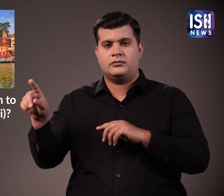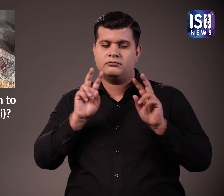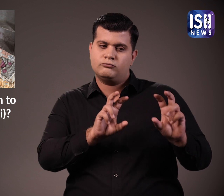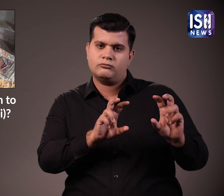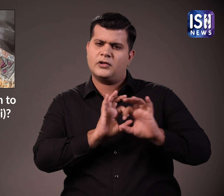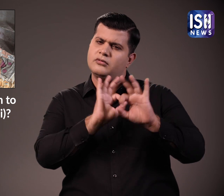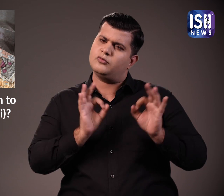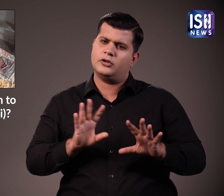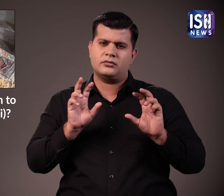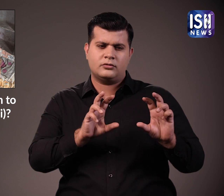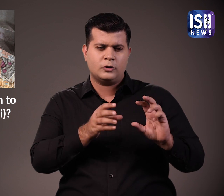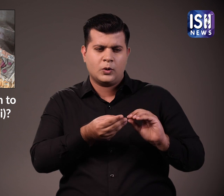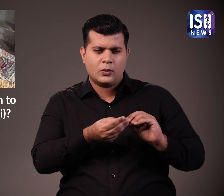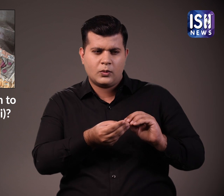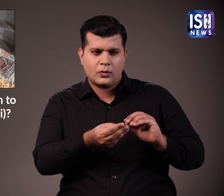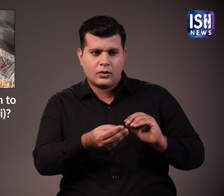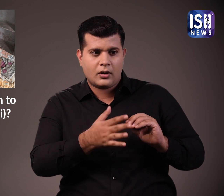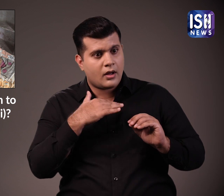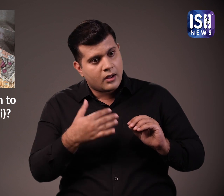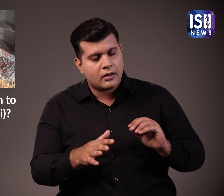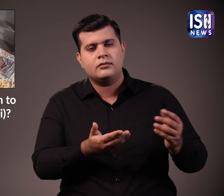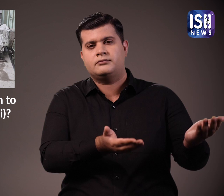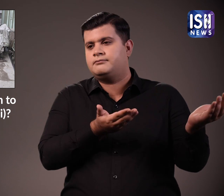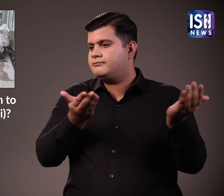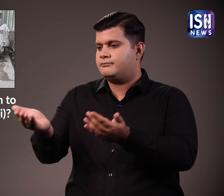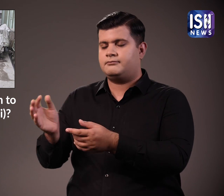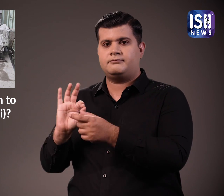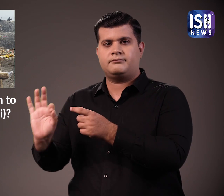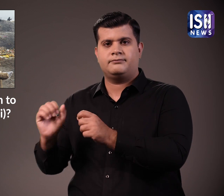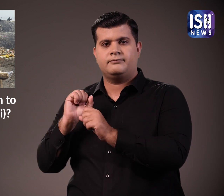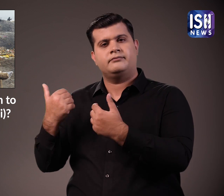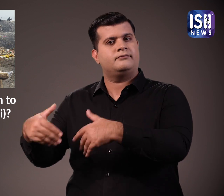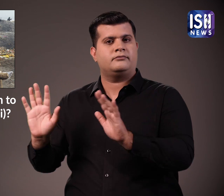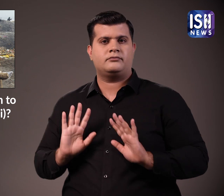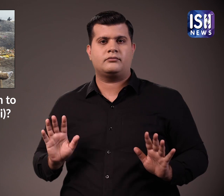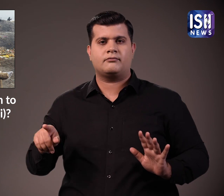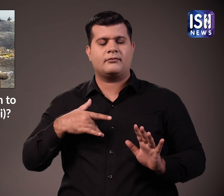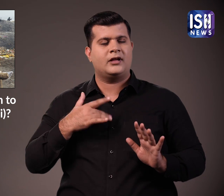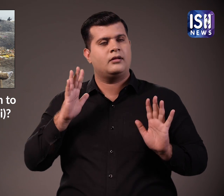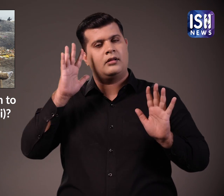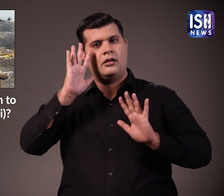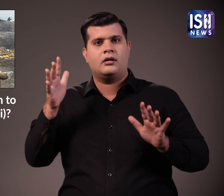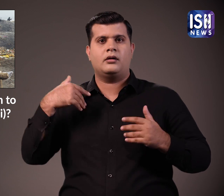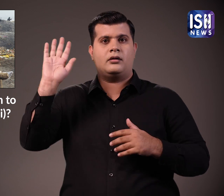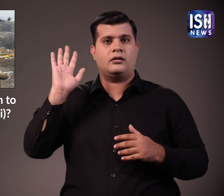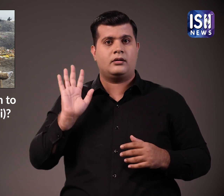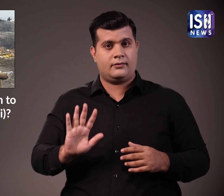Attendants care for them and arrange for their cremation.